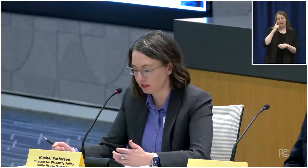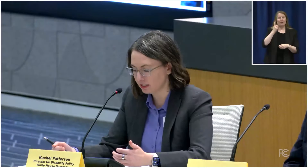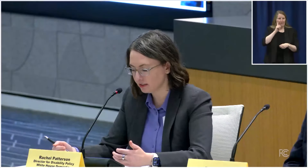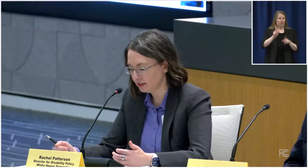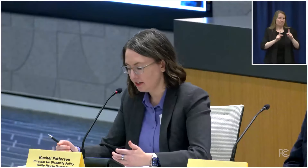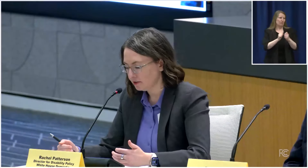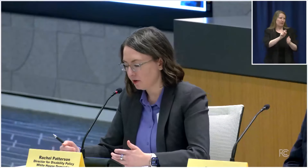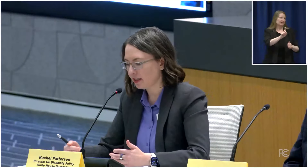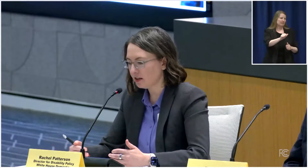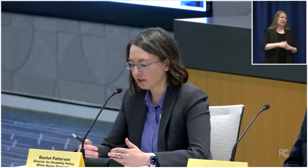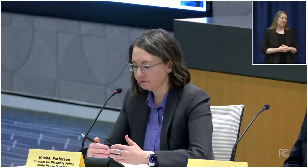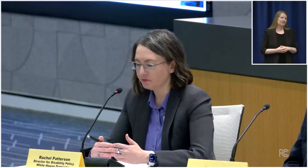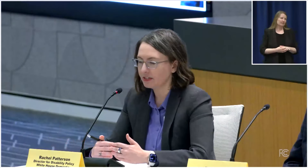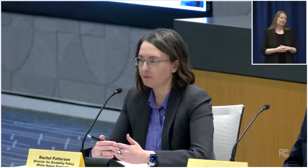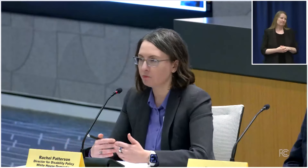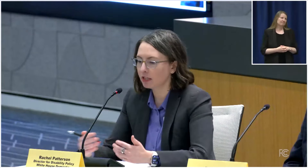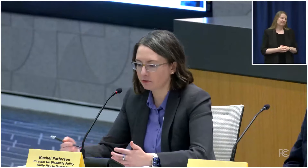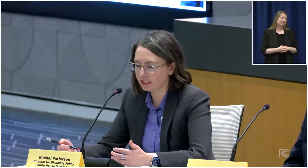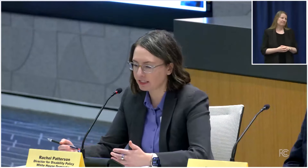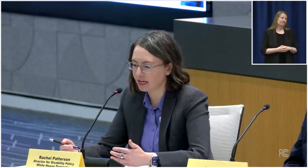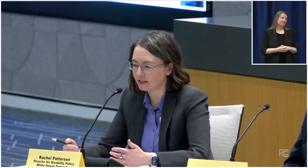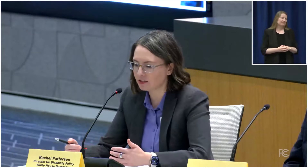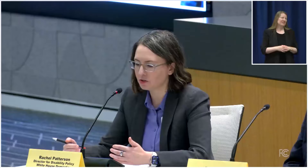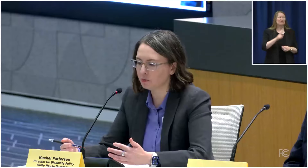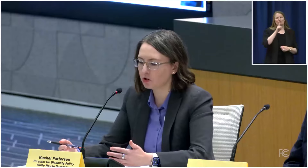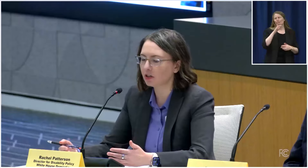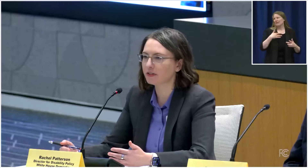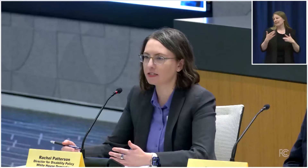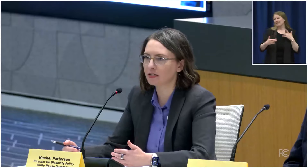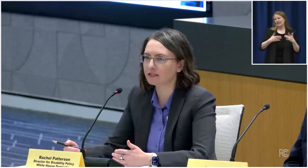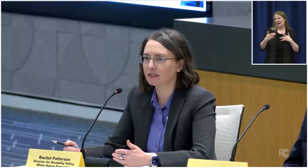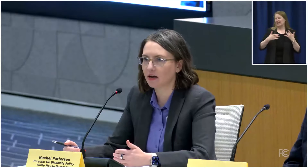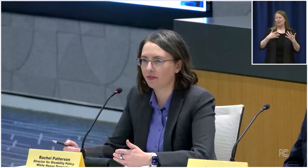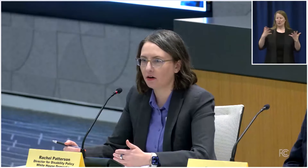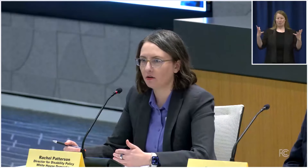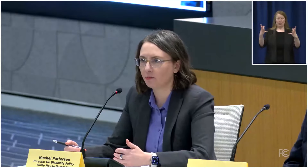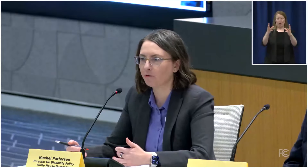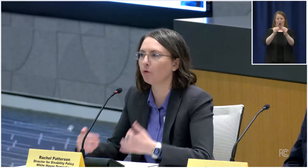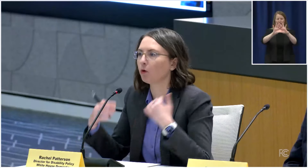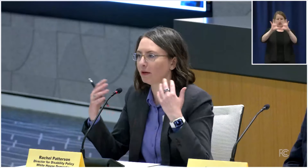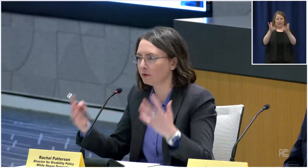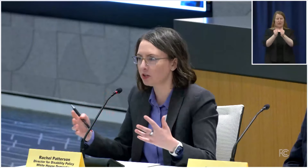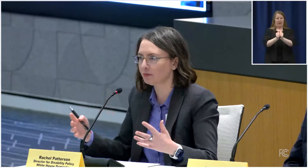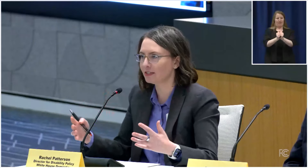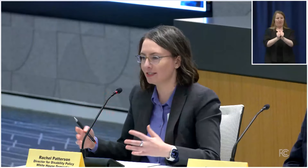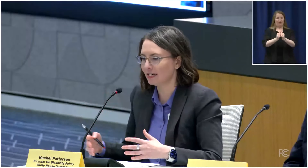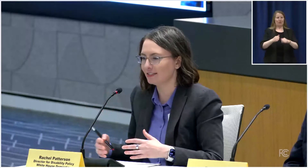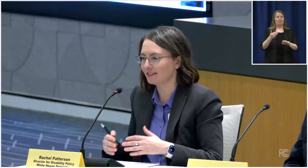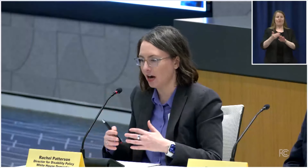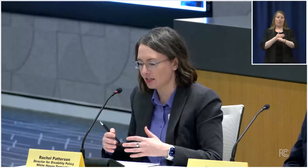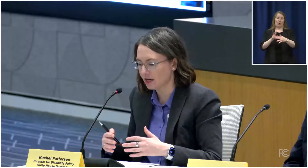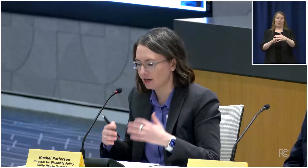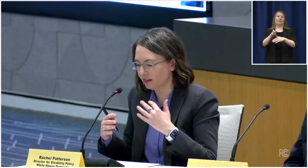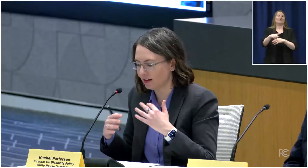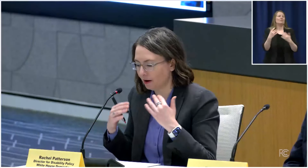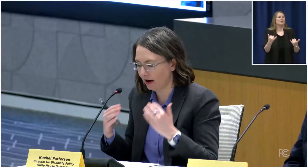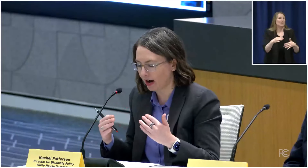PEOPLE WITH DISABILITIES. AND BEFORE WE STARTED -- BEFORE WE SAT DOWN WE WERE SORT OF MINGLING AND ONE OF THE ISSUES THAT CAME UP NATURALLY WAS OPPORTUNITIES